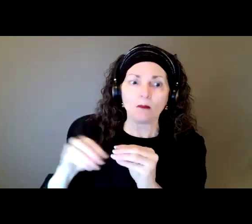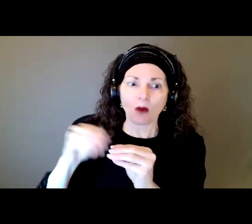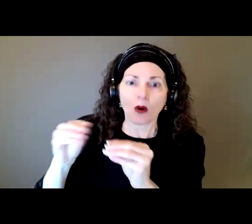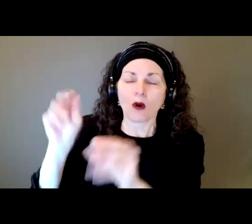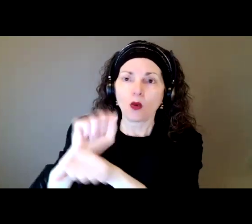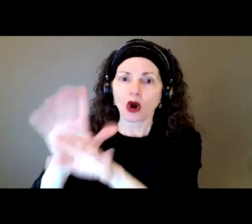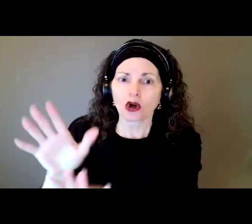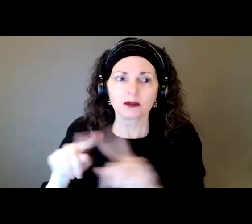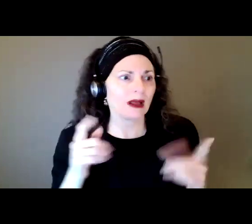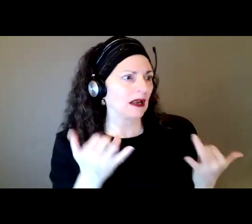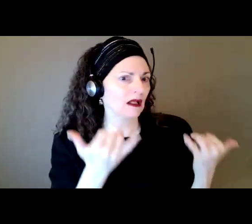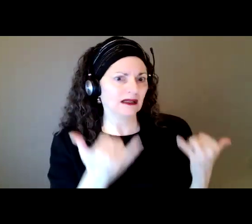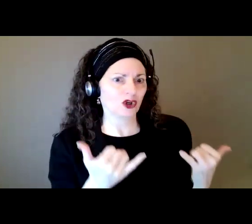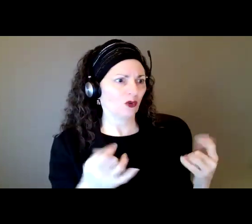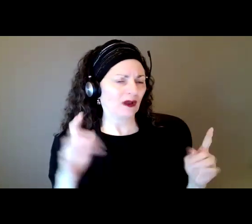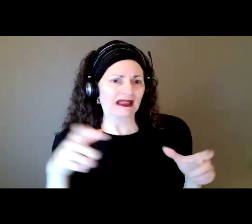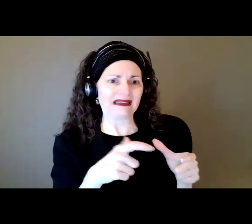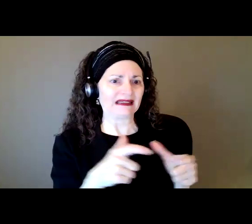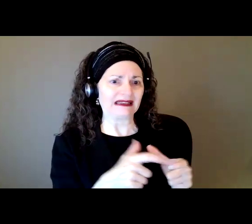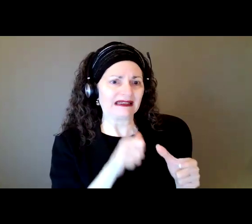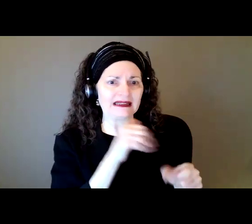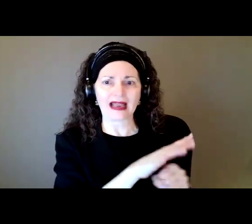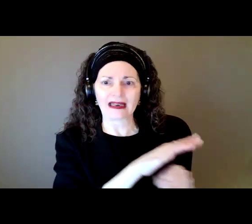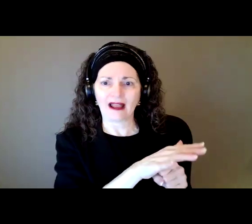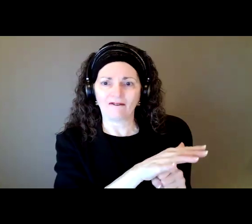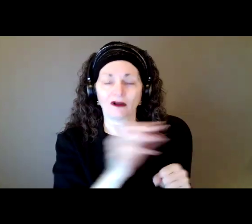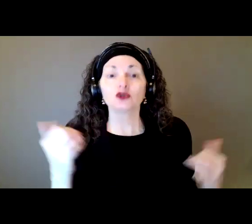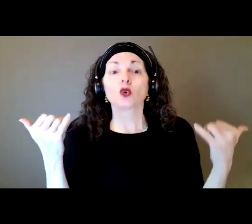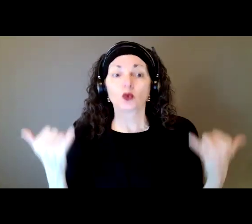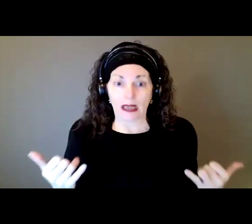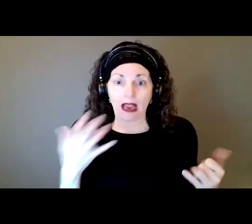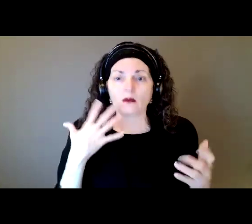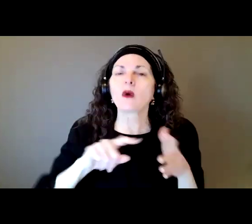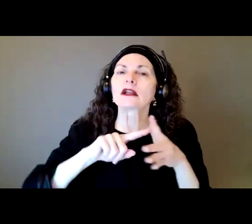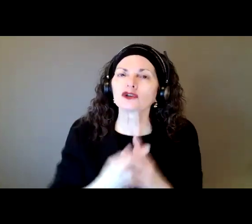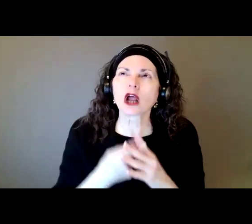We're here today to start chipping away at the current problem and building toward a future solution.